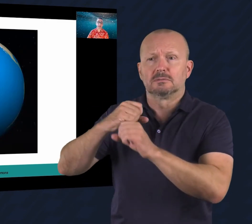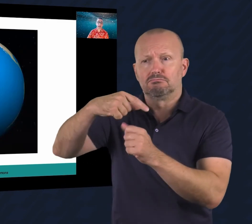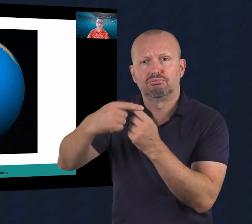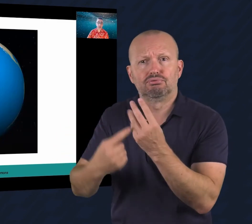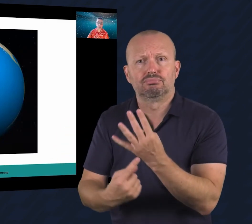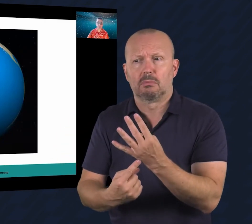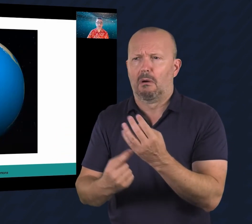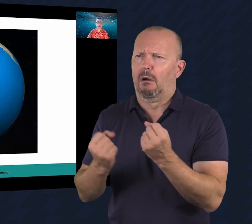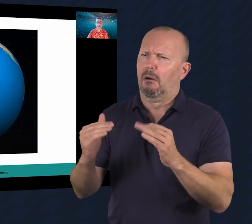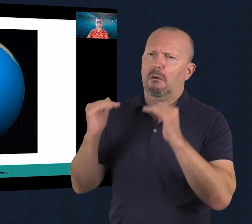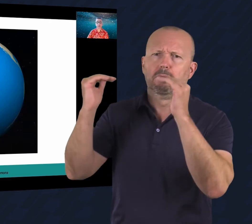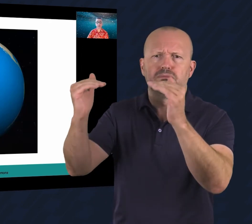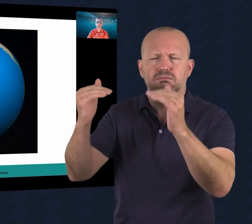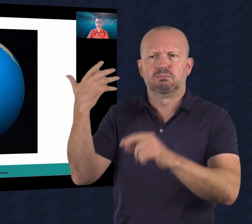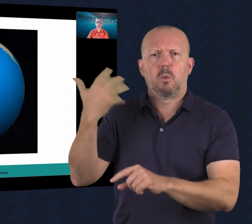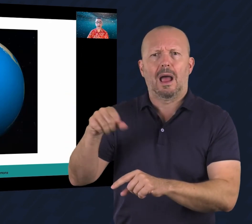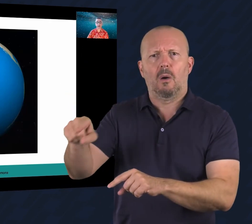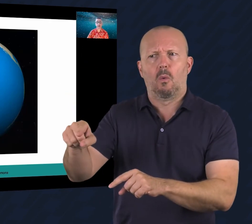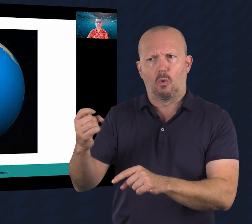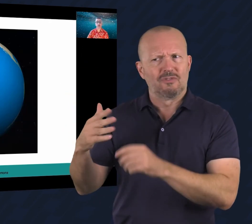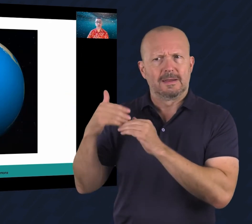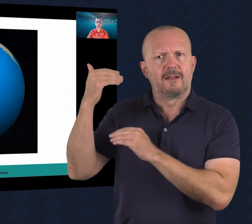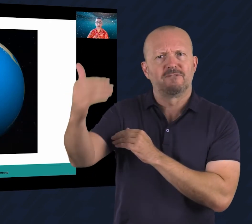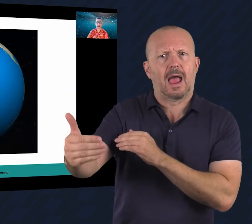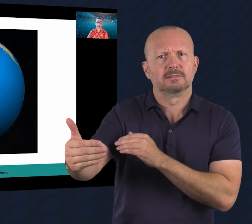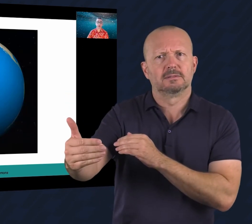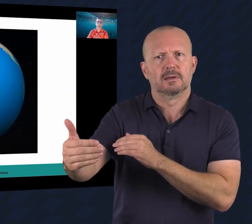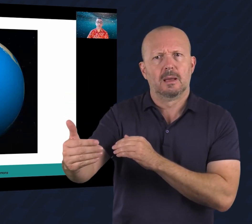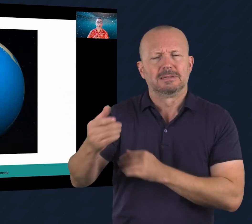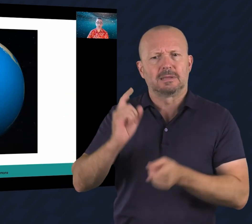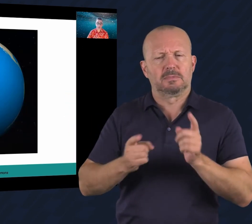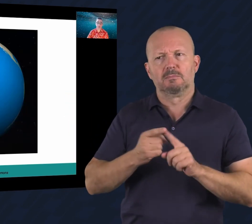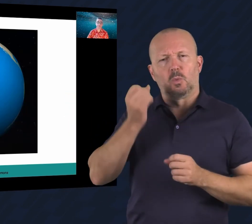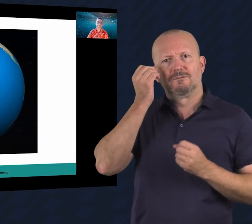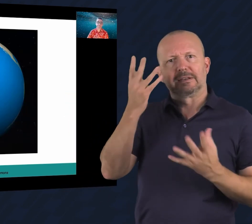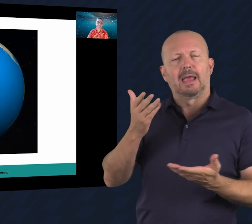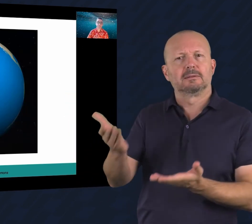And we as Pacific people need to be reminded of that, to know that, because we don't.